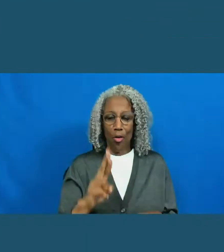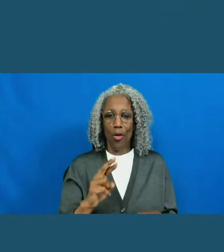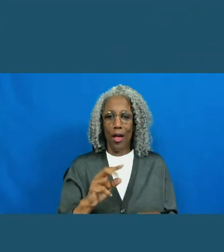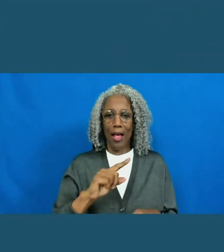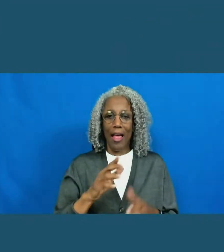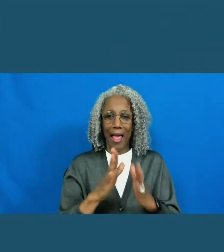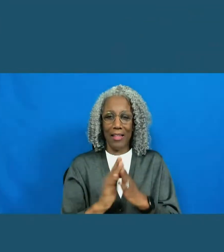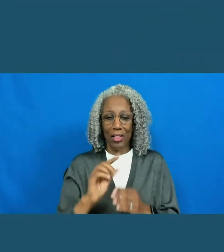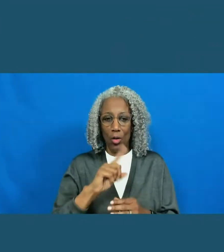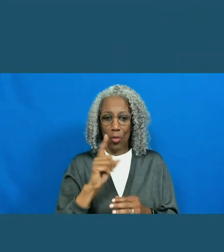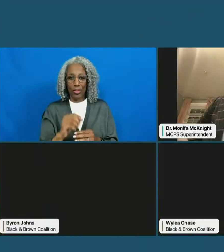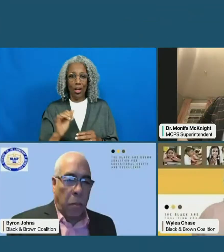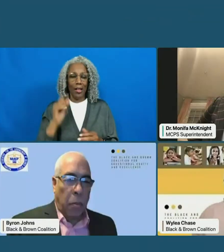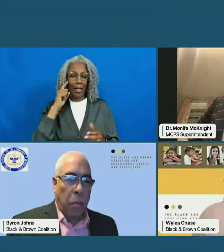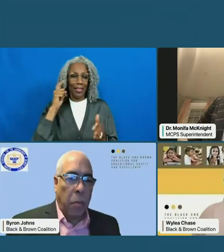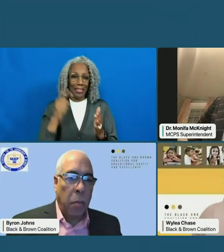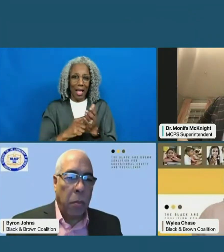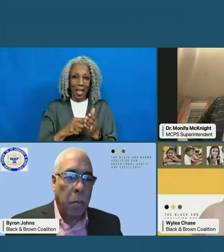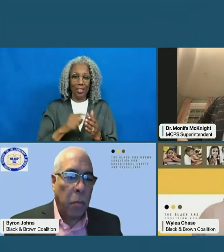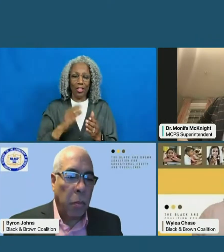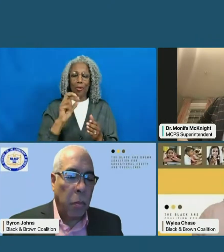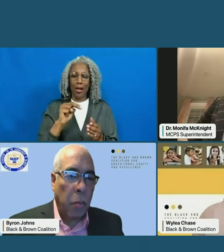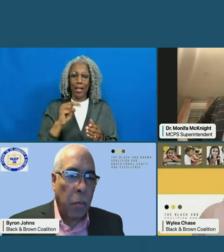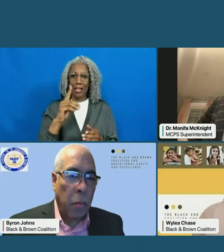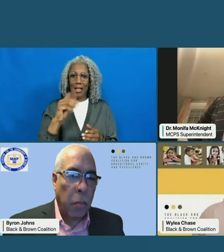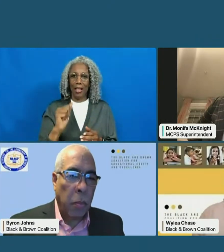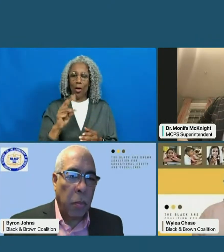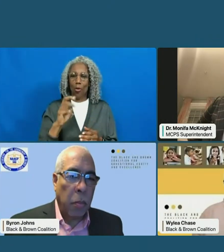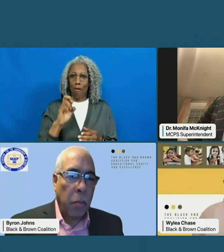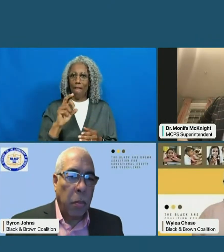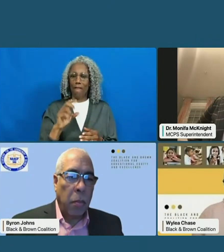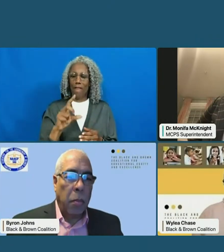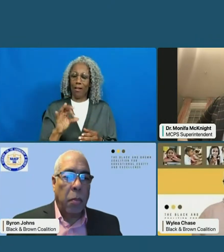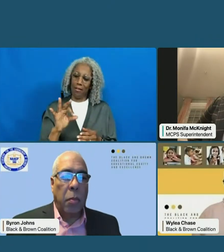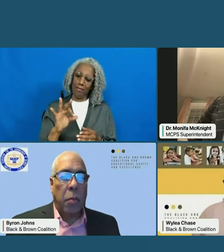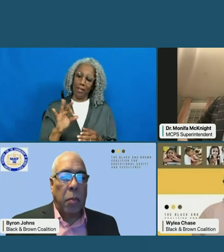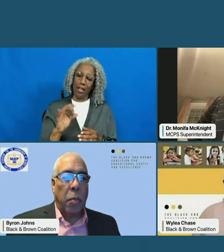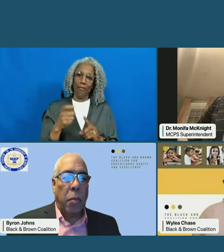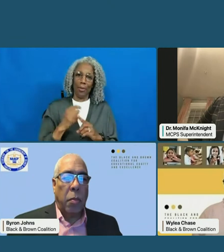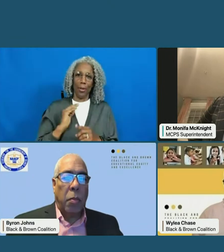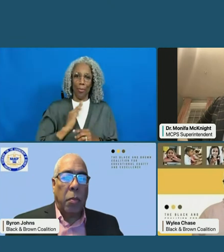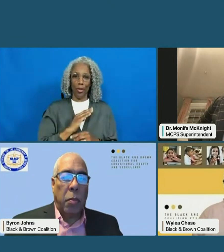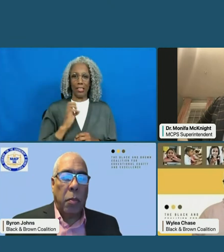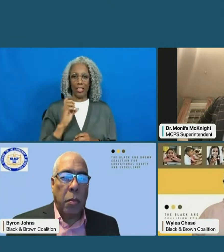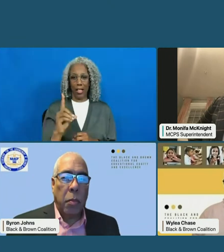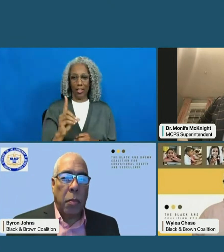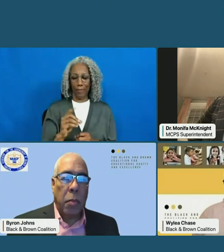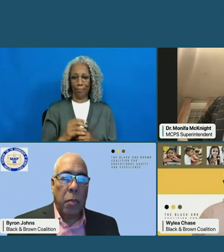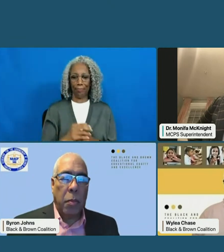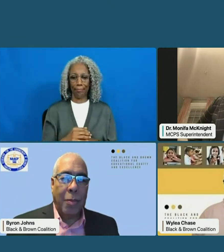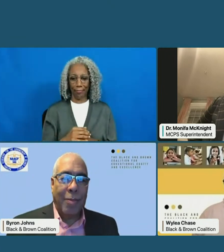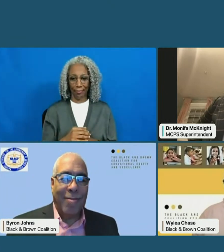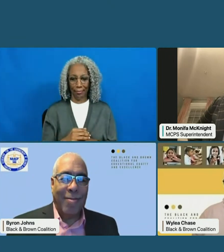I'm gonnpasst down to floor to ask a question. I will acknowledged Brenda Wolff modification member and Grace